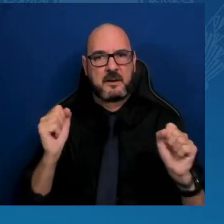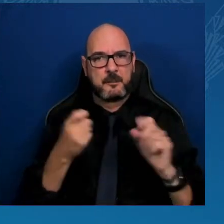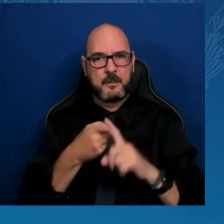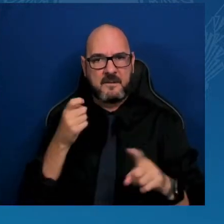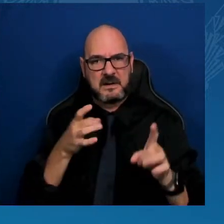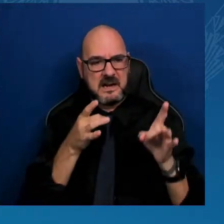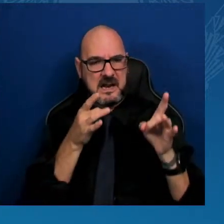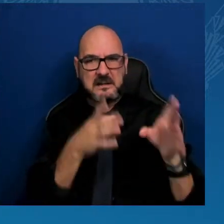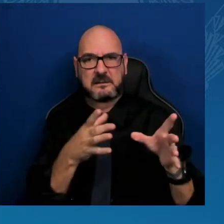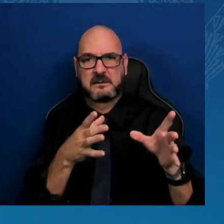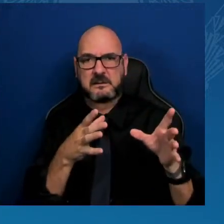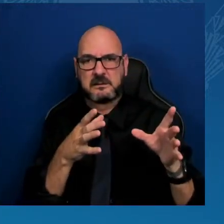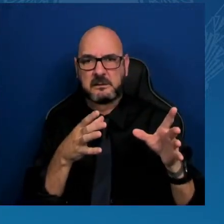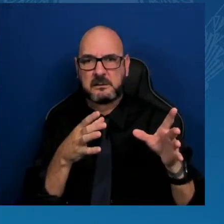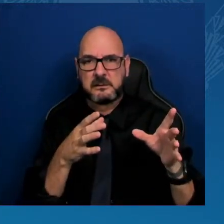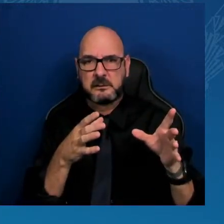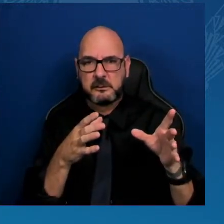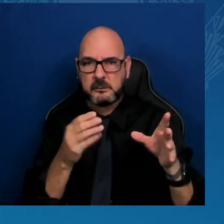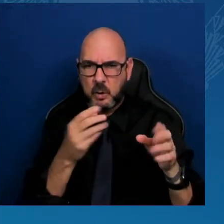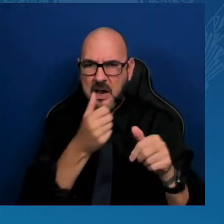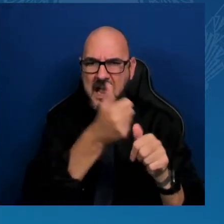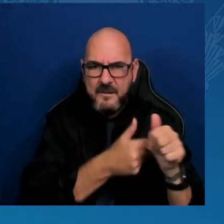has the opportunity to thrive.